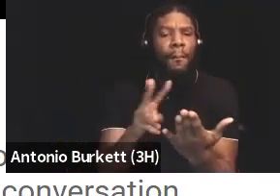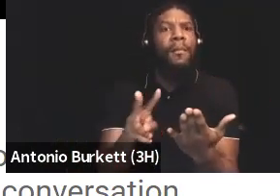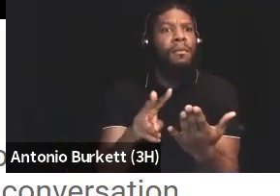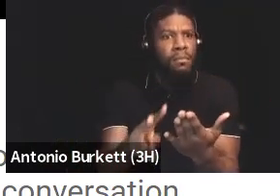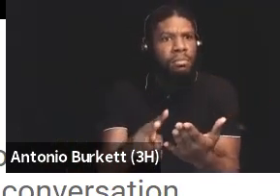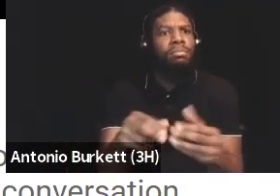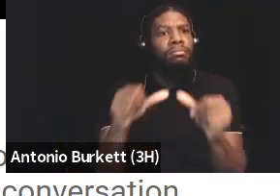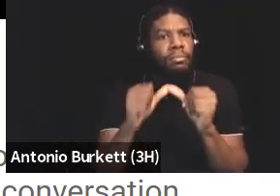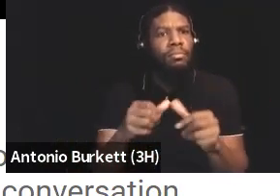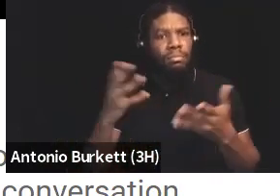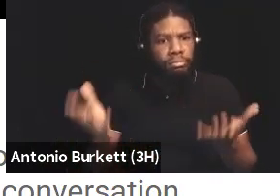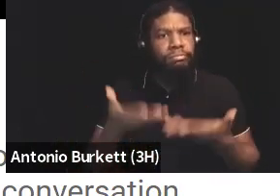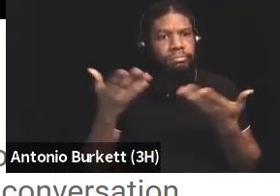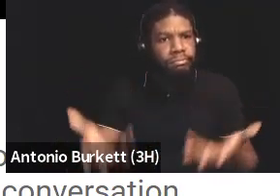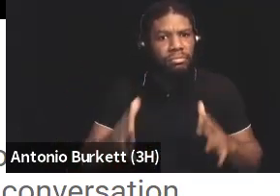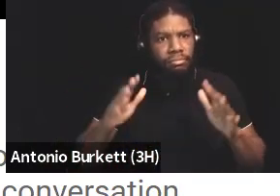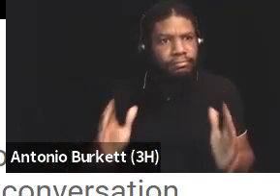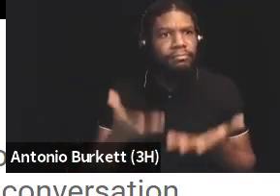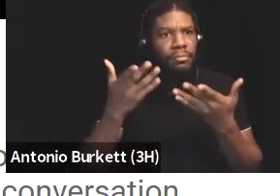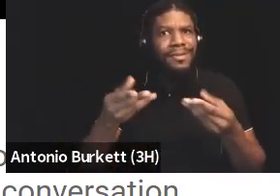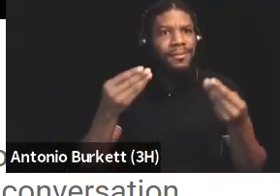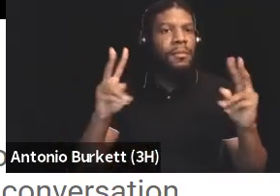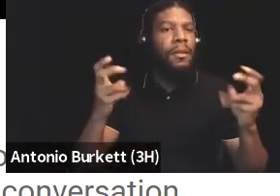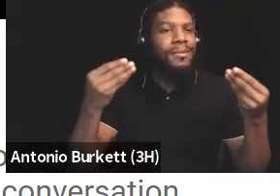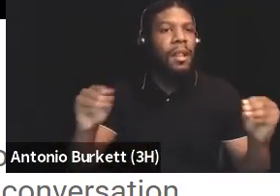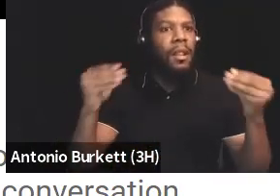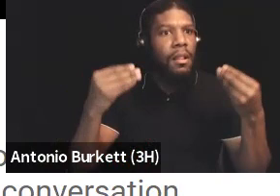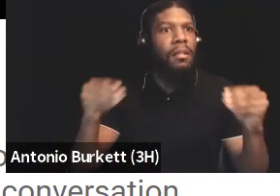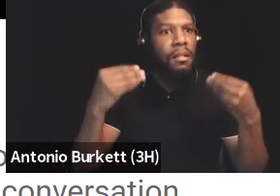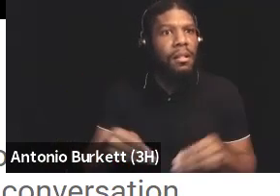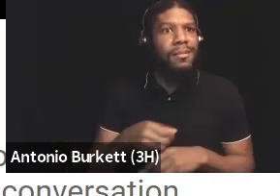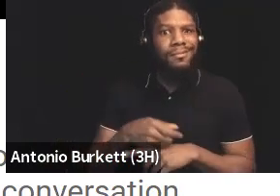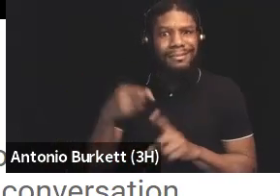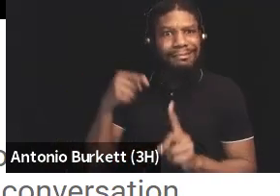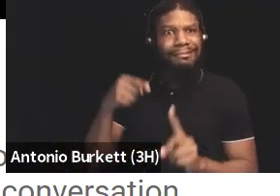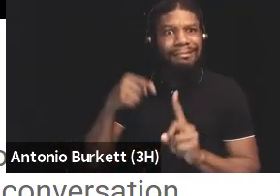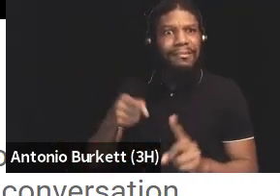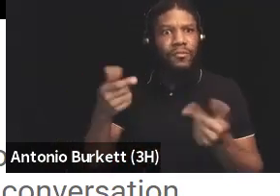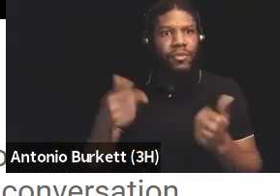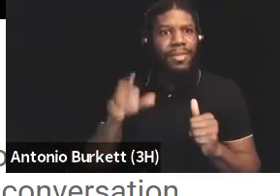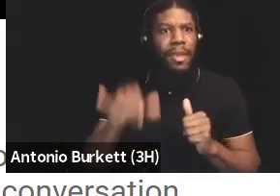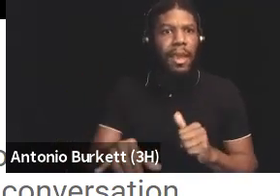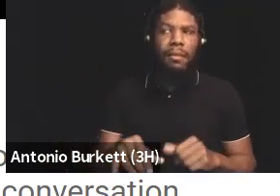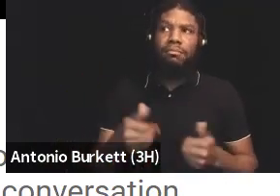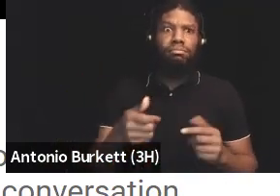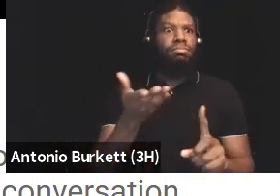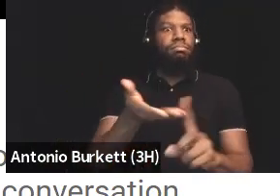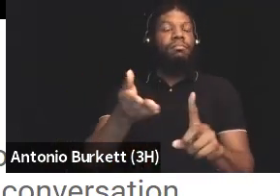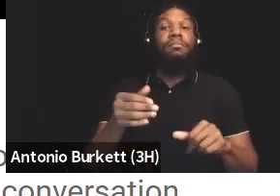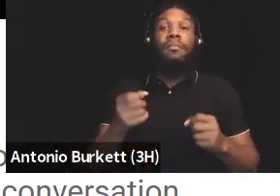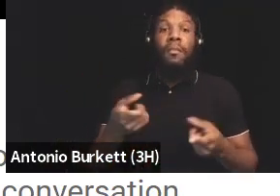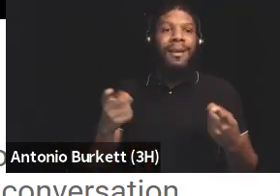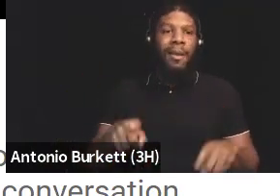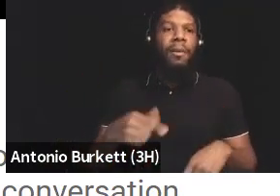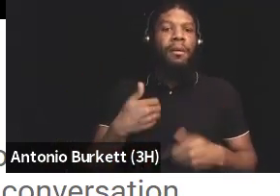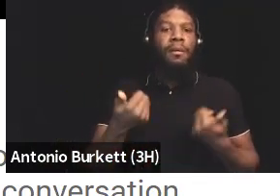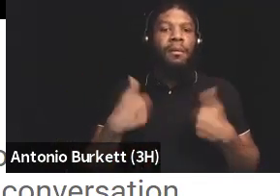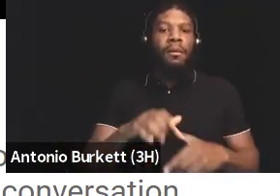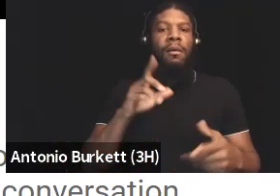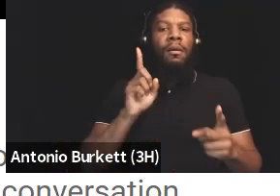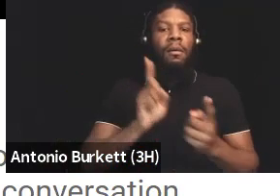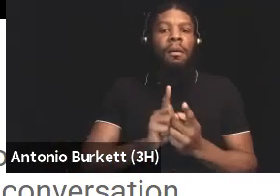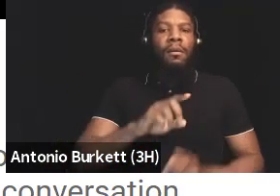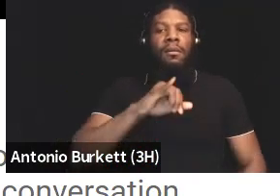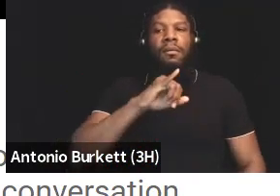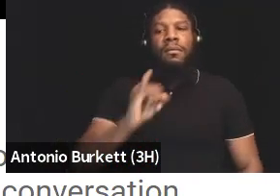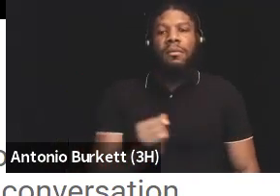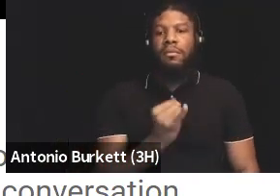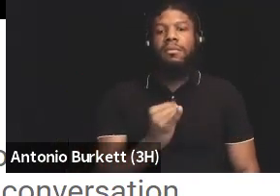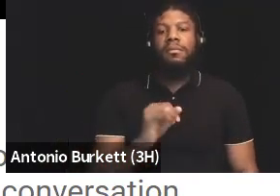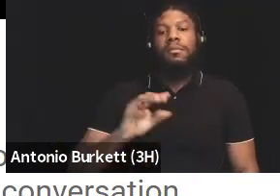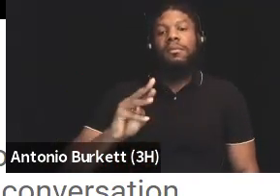so I'm going to try that." And from that I got to know Janae Romero. She's in charge of the general